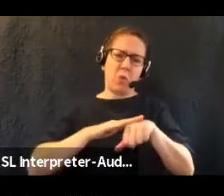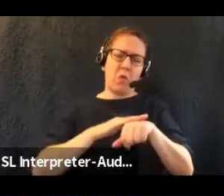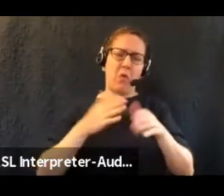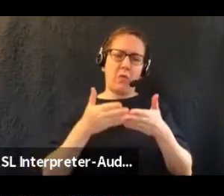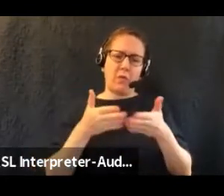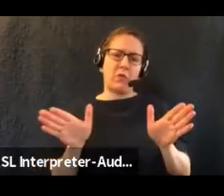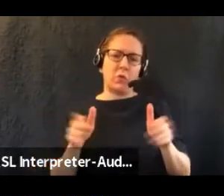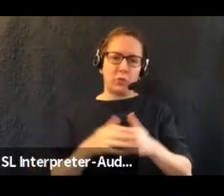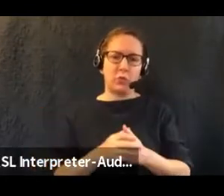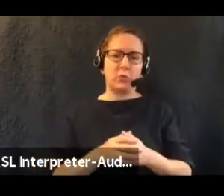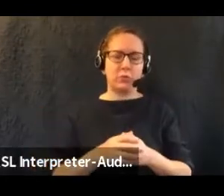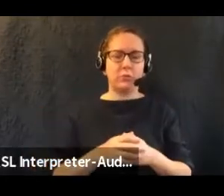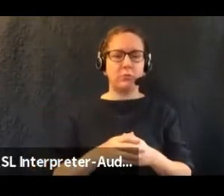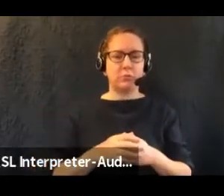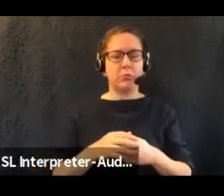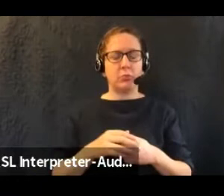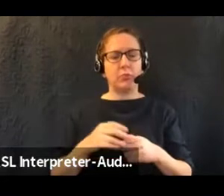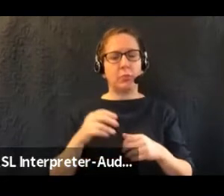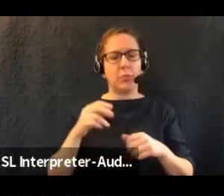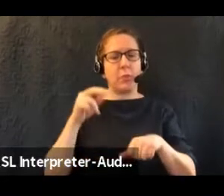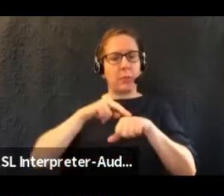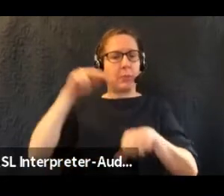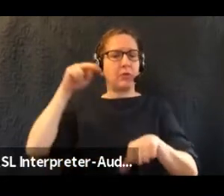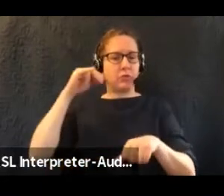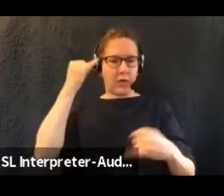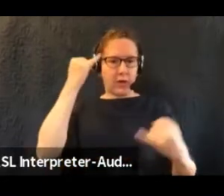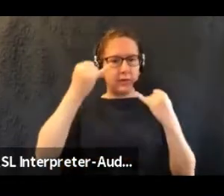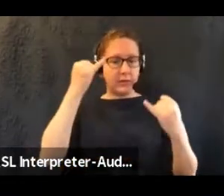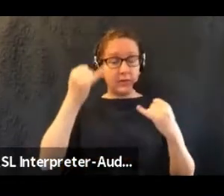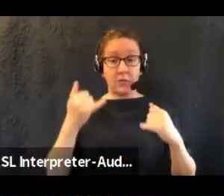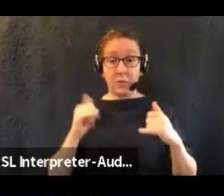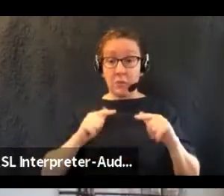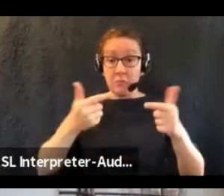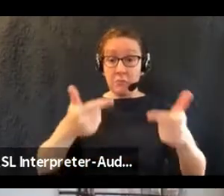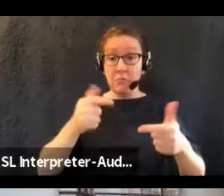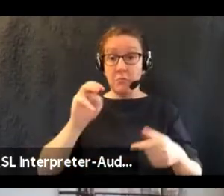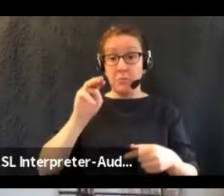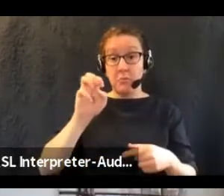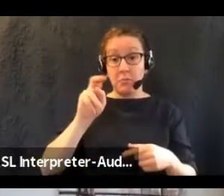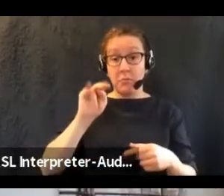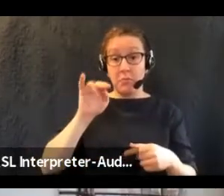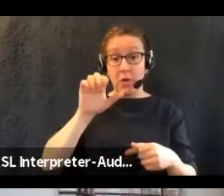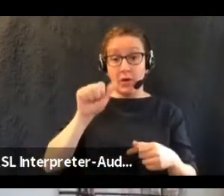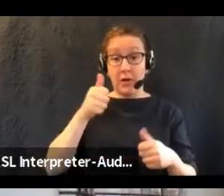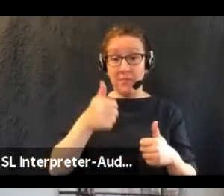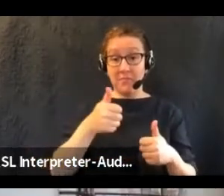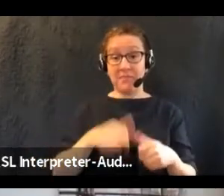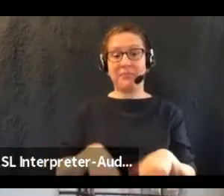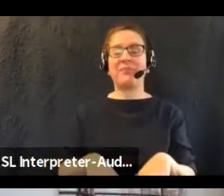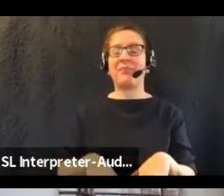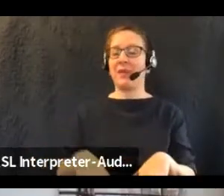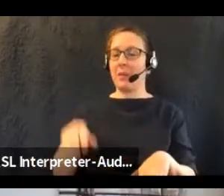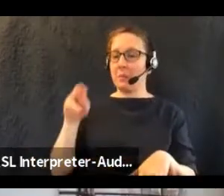ideas. So let me turn this back to you, Monica. Great. Thank you so much, David.